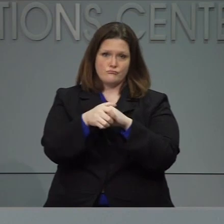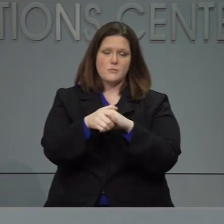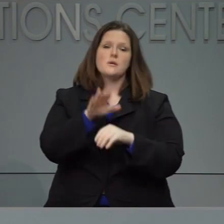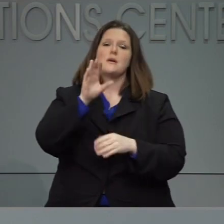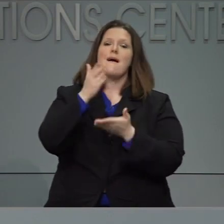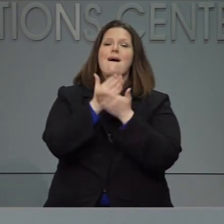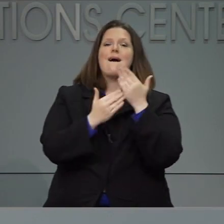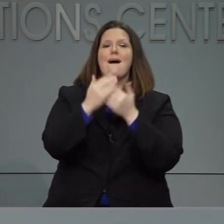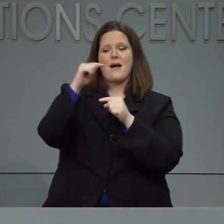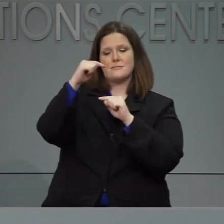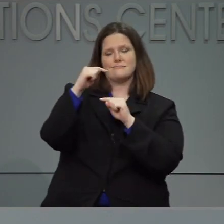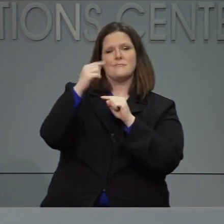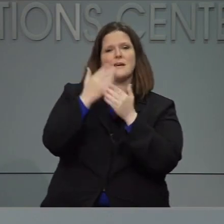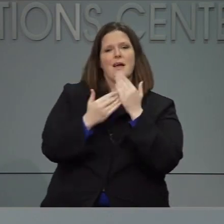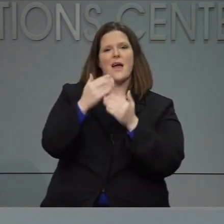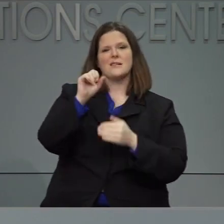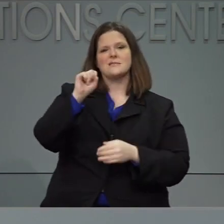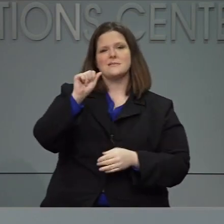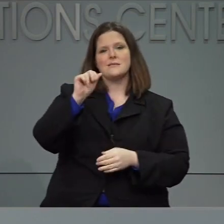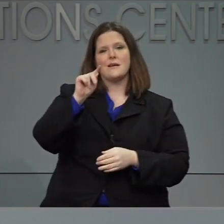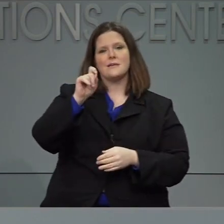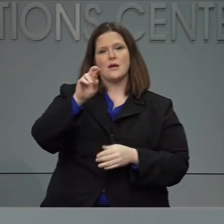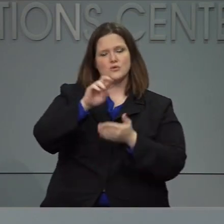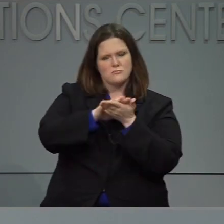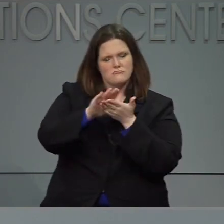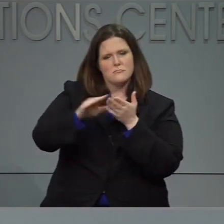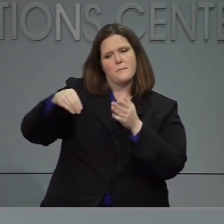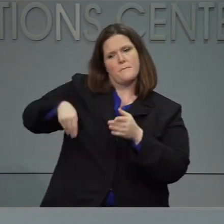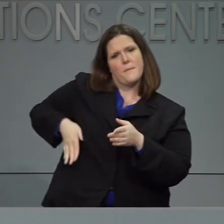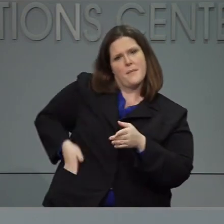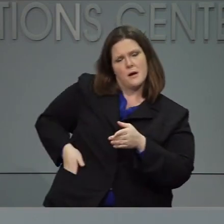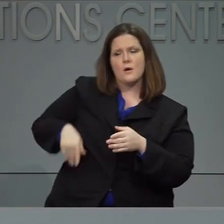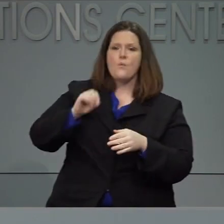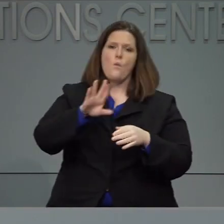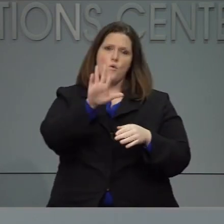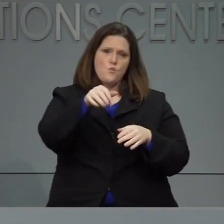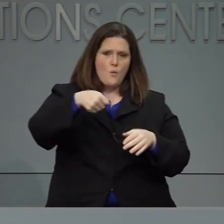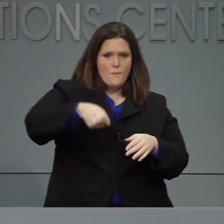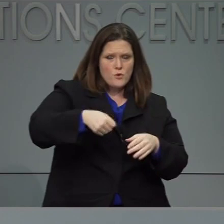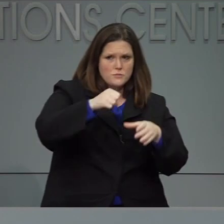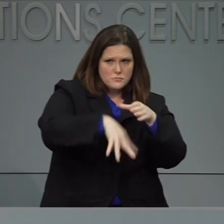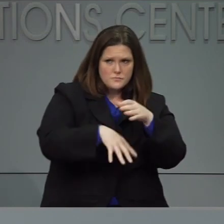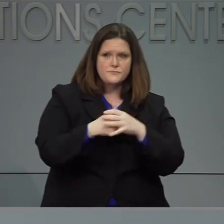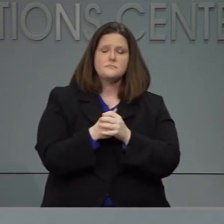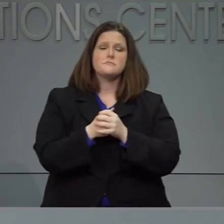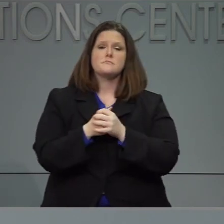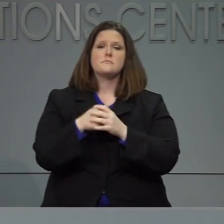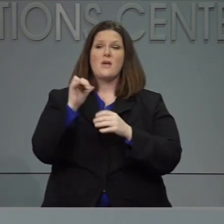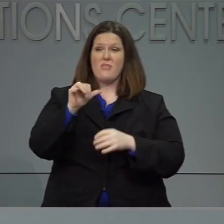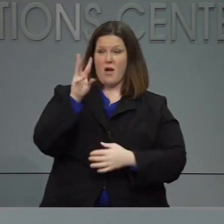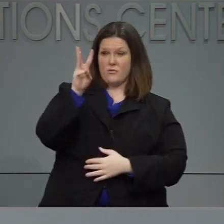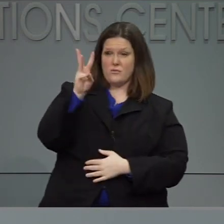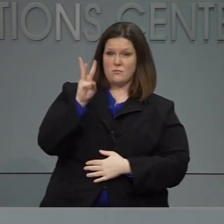PUBLIC AWARENESS ABOUT THE 3 W'S AND HOW TO PRACTICE AND HAS BEEN CRITICAL TO SLOWING THE SPREAD OF THE VIRUS IN NORTH CAROLINA.